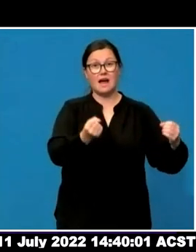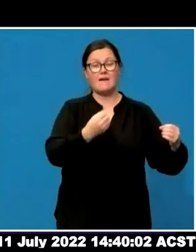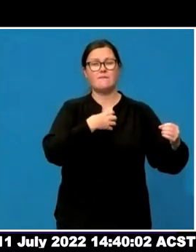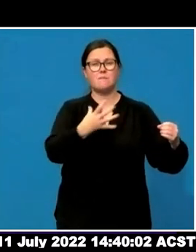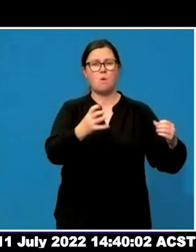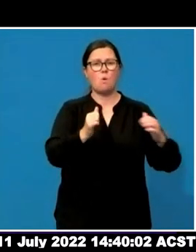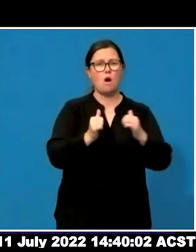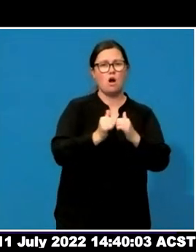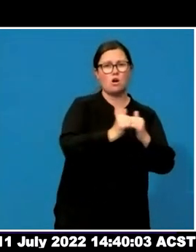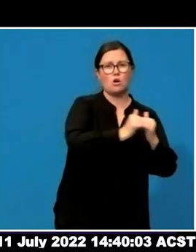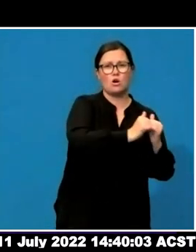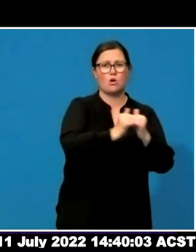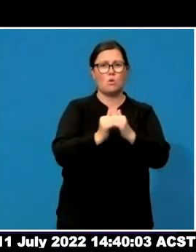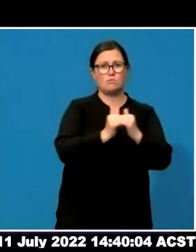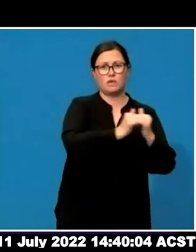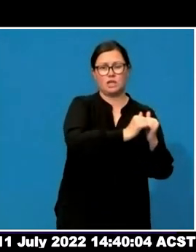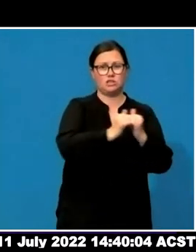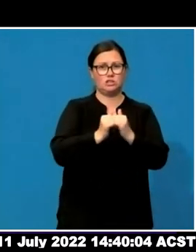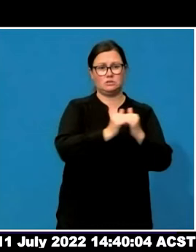You say that in paragraph 89. Yes. MR GRIFFIN: What do you mean by that?